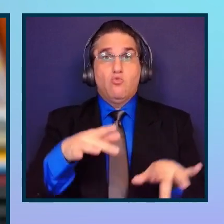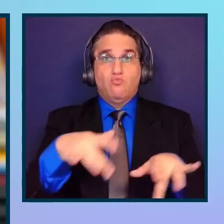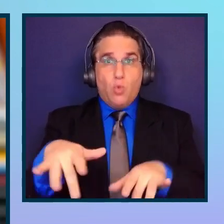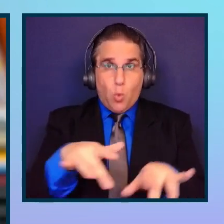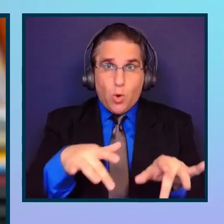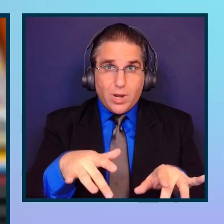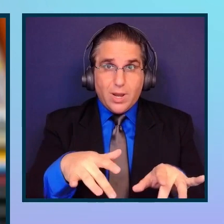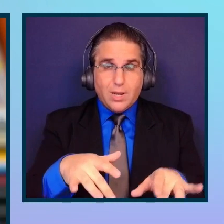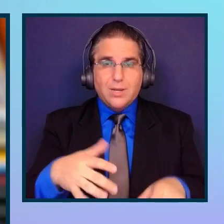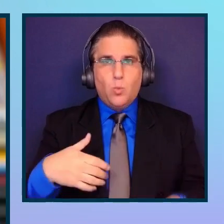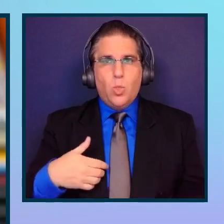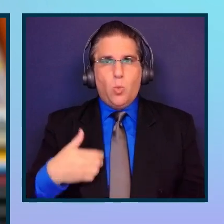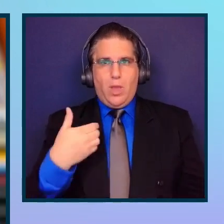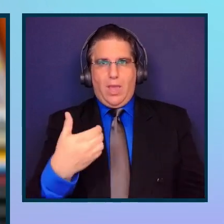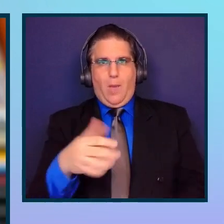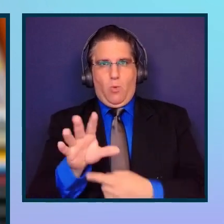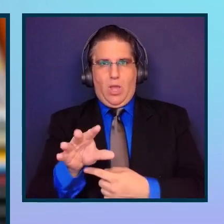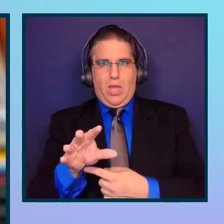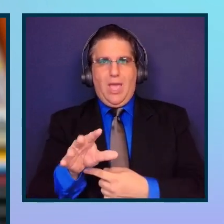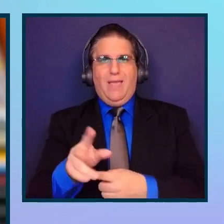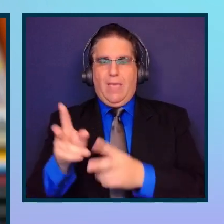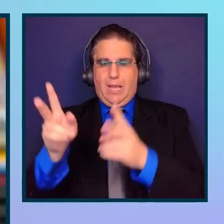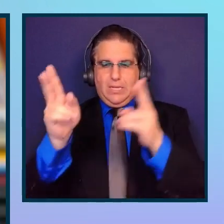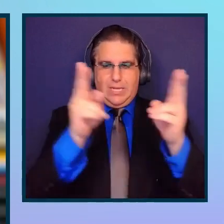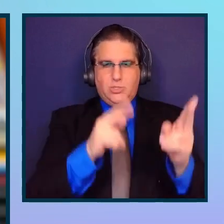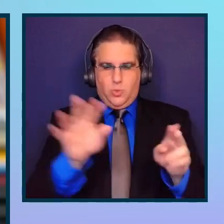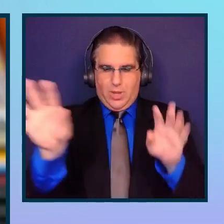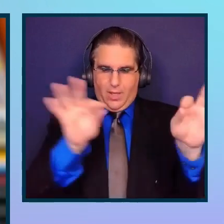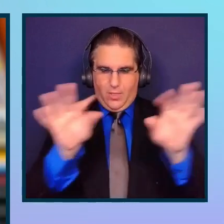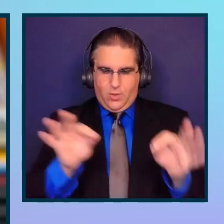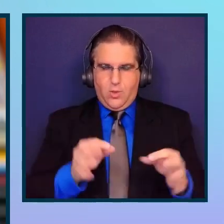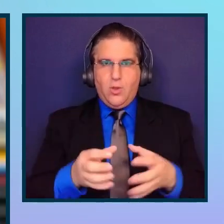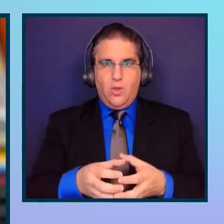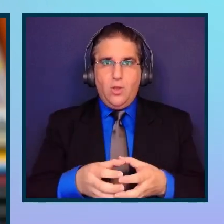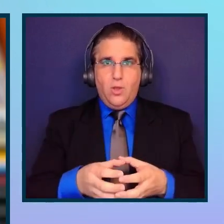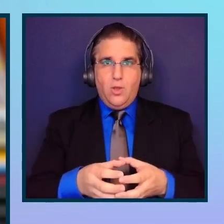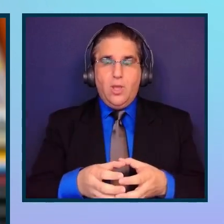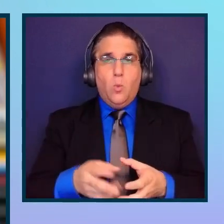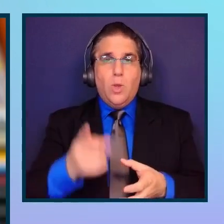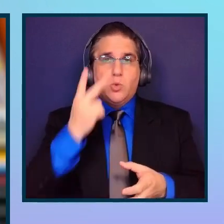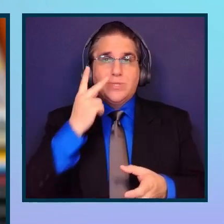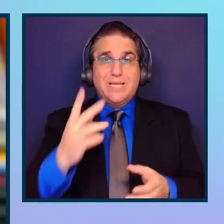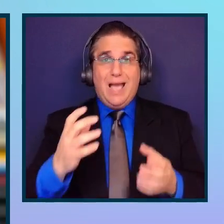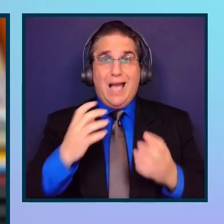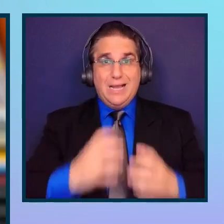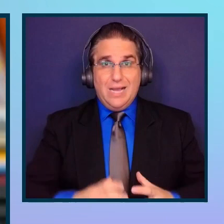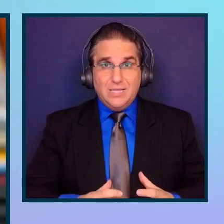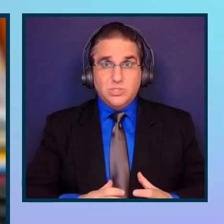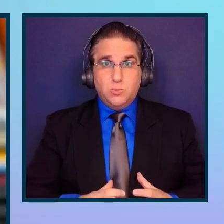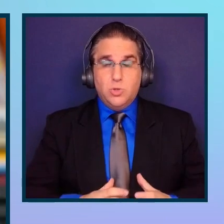one, two minutes long of actual customers, looking right at the camera and telling their actual truth